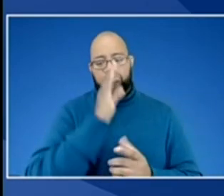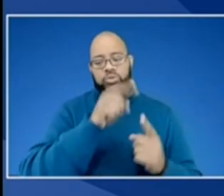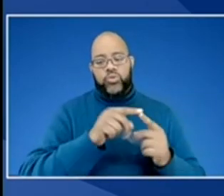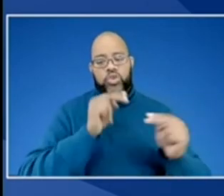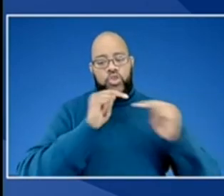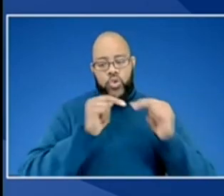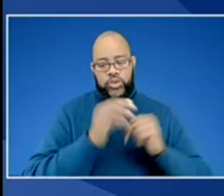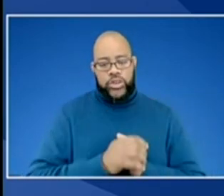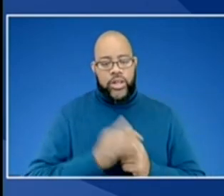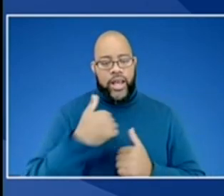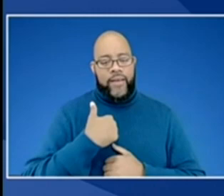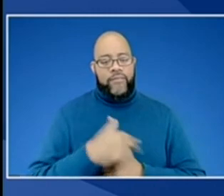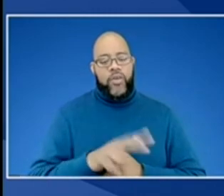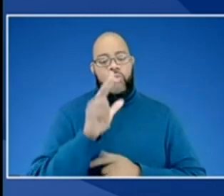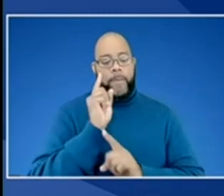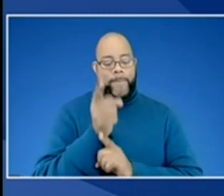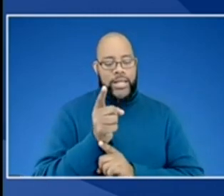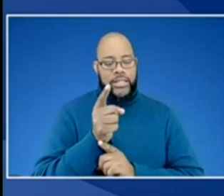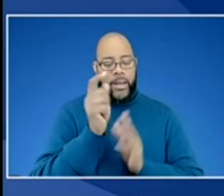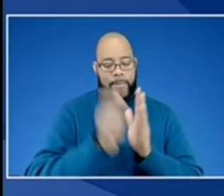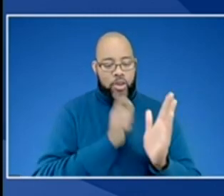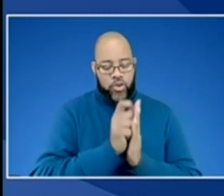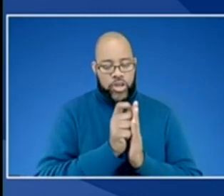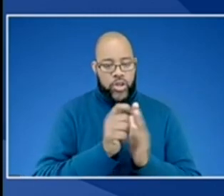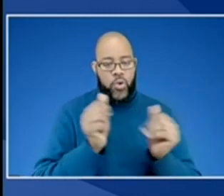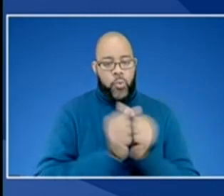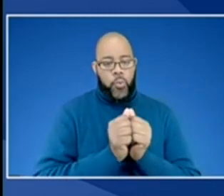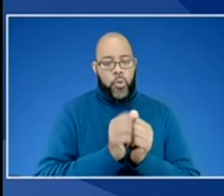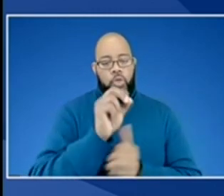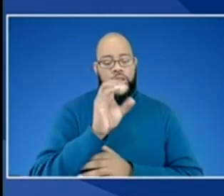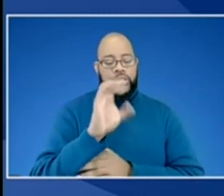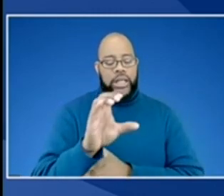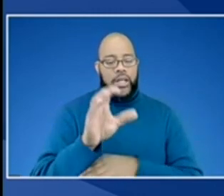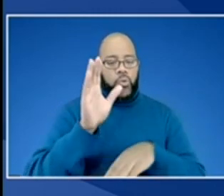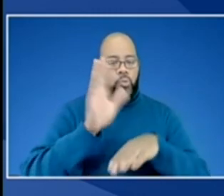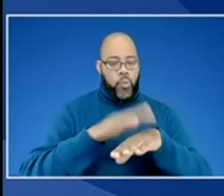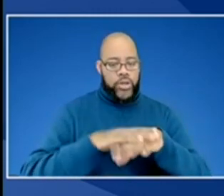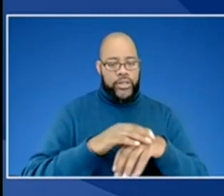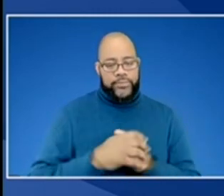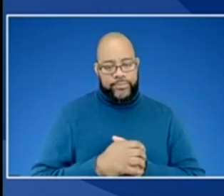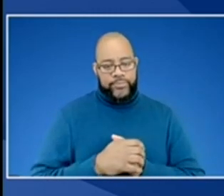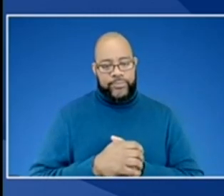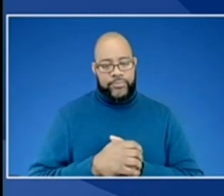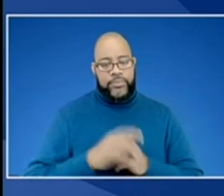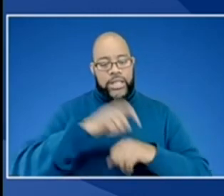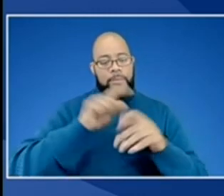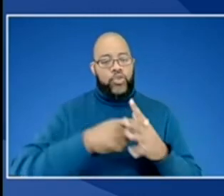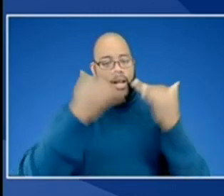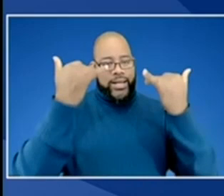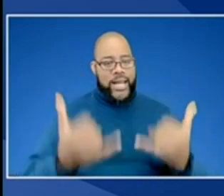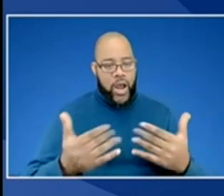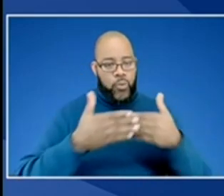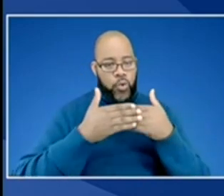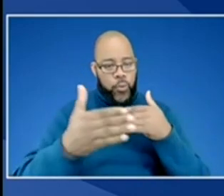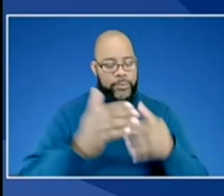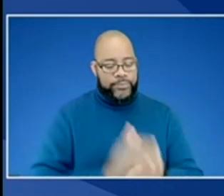You'll have a three-minute period with a 30-second warning. Your time begins now. Okay. Thank you so much.